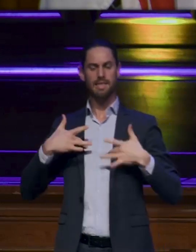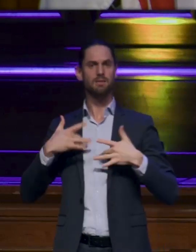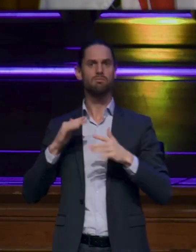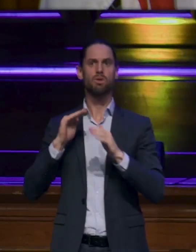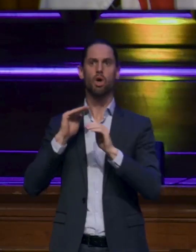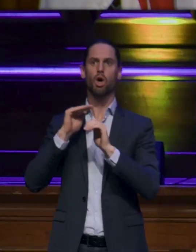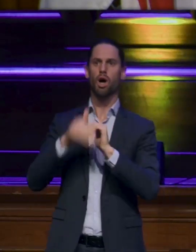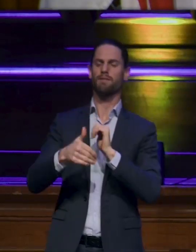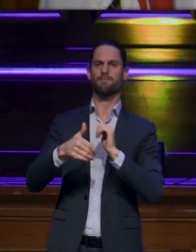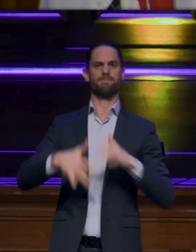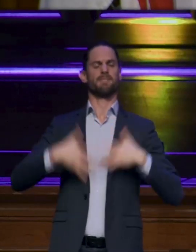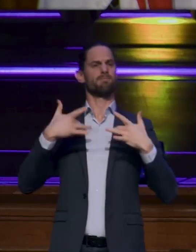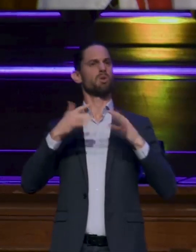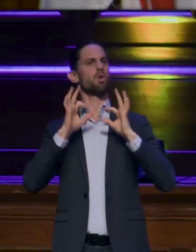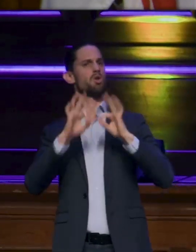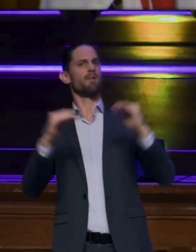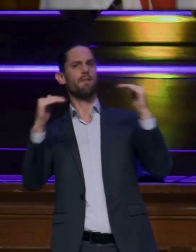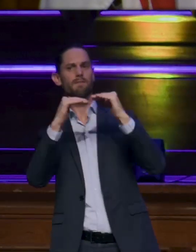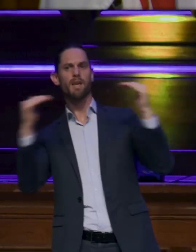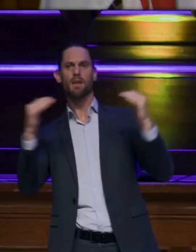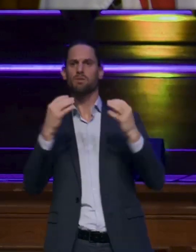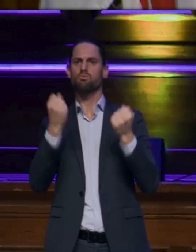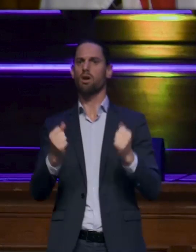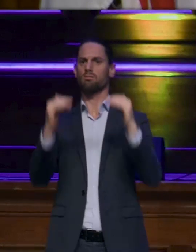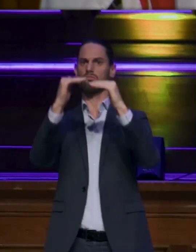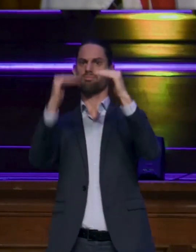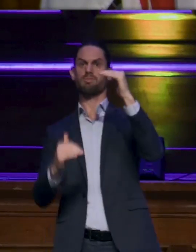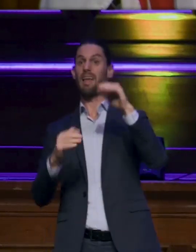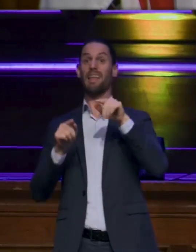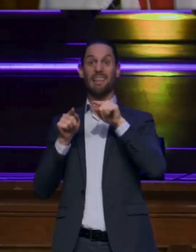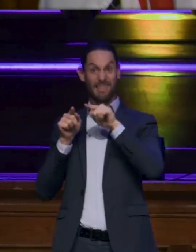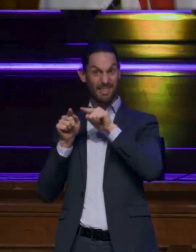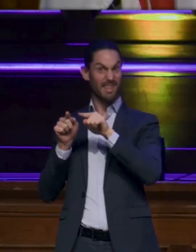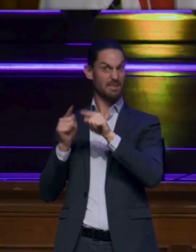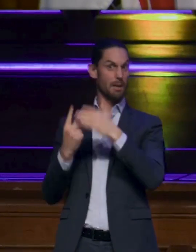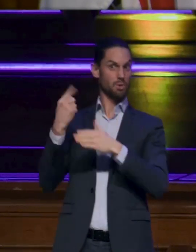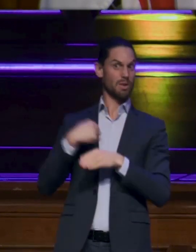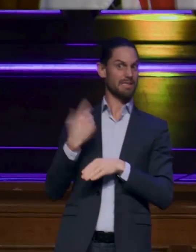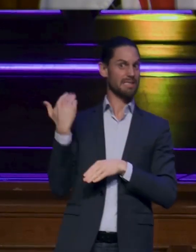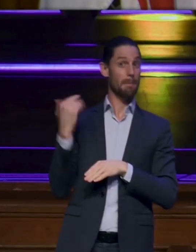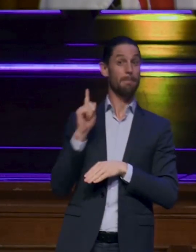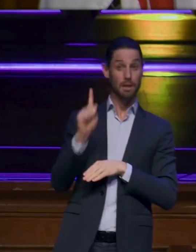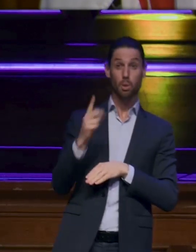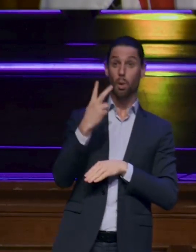injustice it was that moment and yet 24 hours after when I traveled to